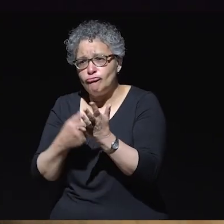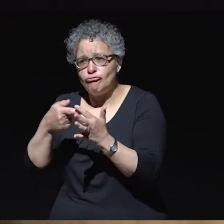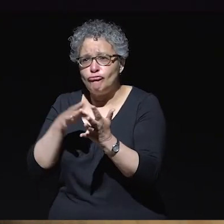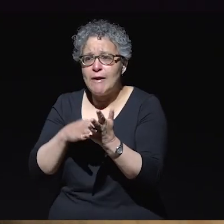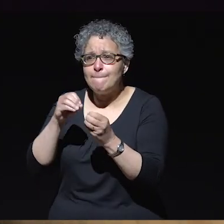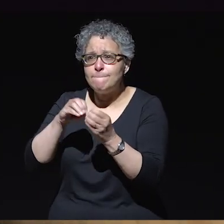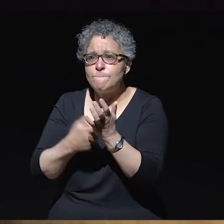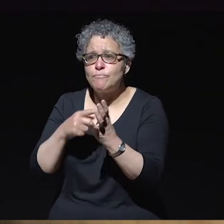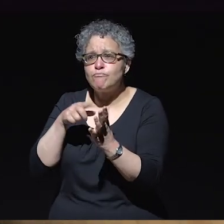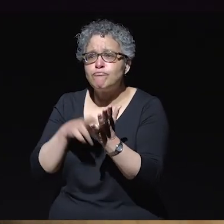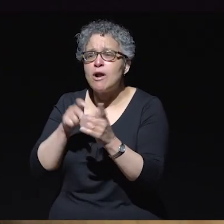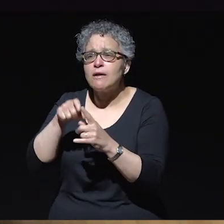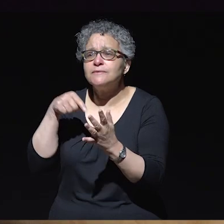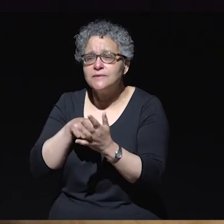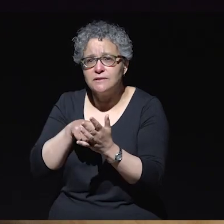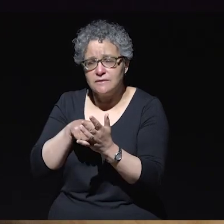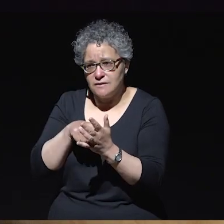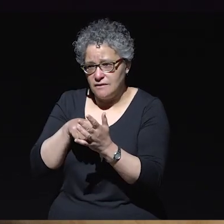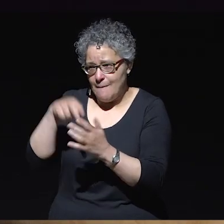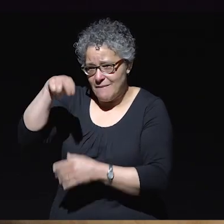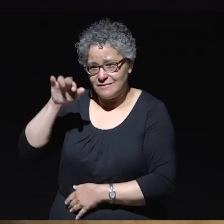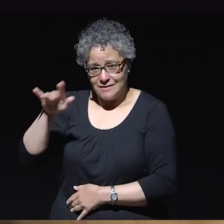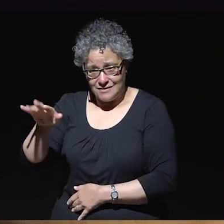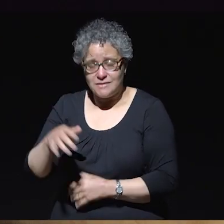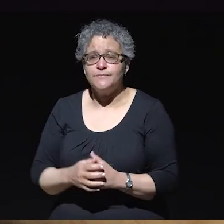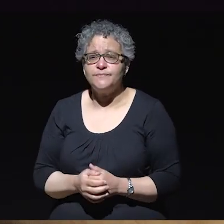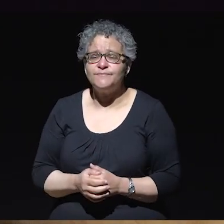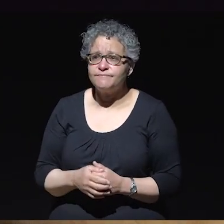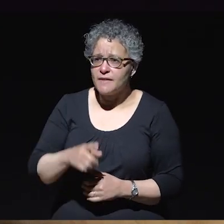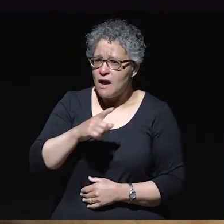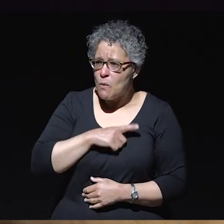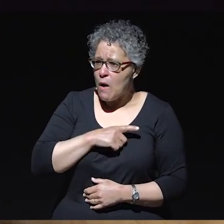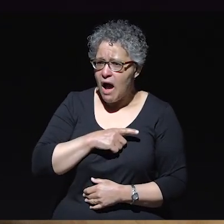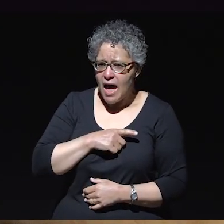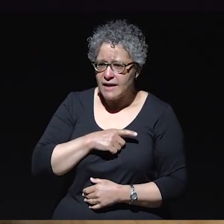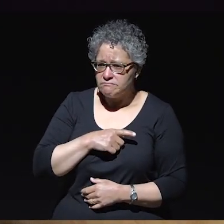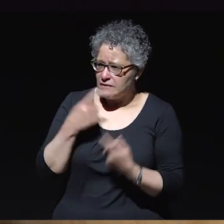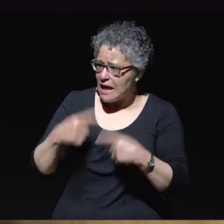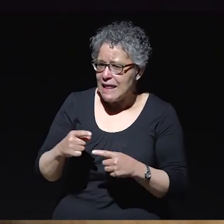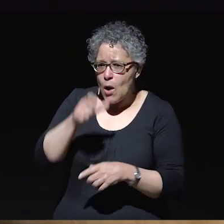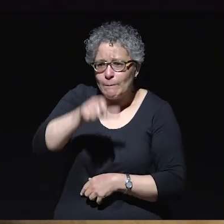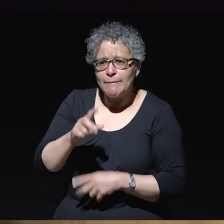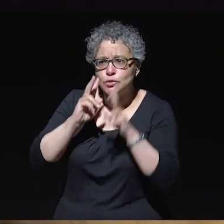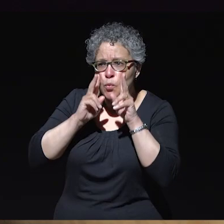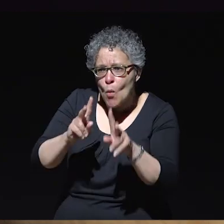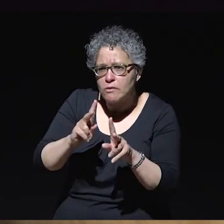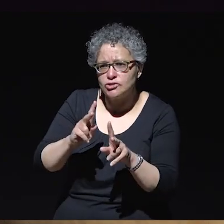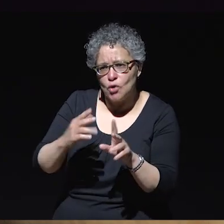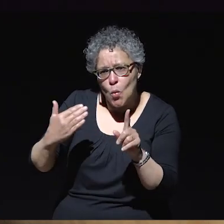did happen in the public gaze. And I think in part, that's... many art galleries and museums are very keen to open up